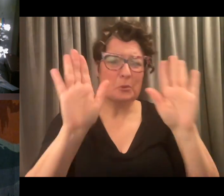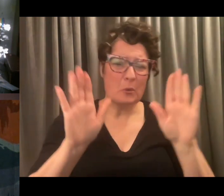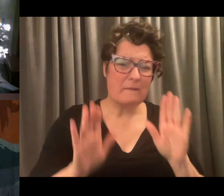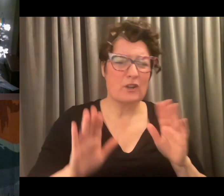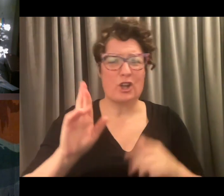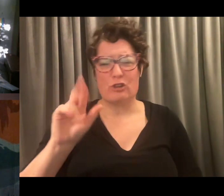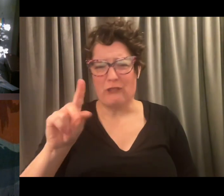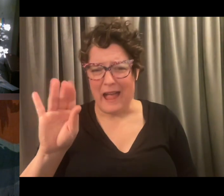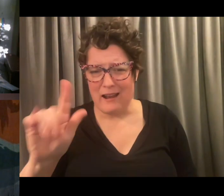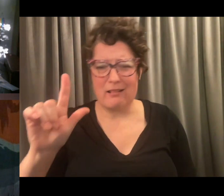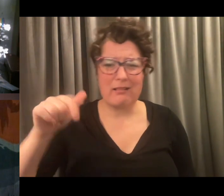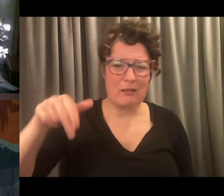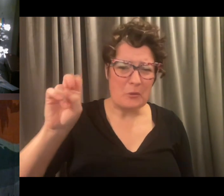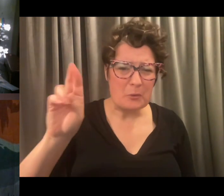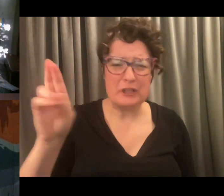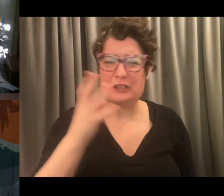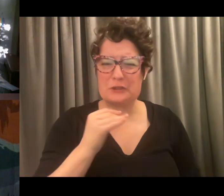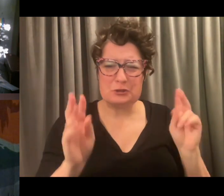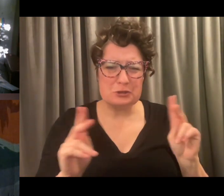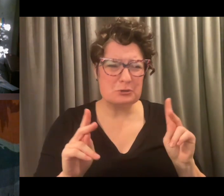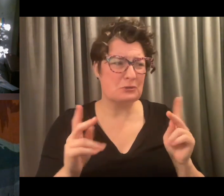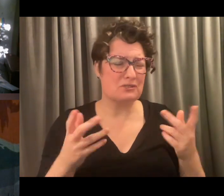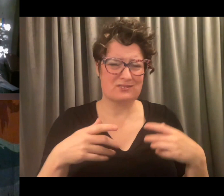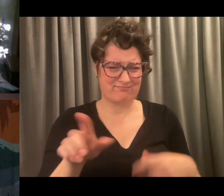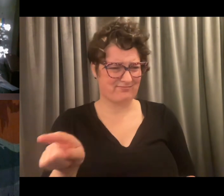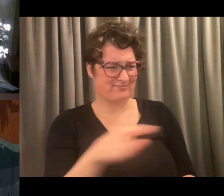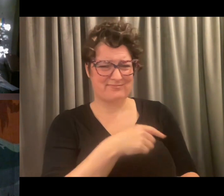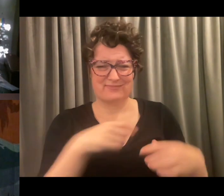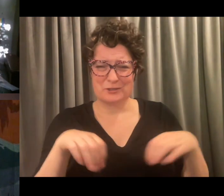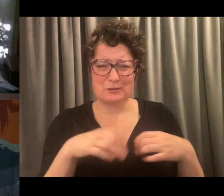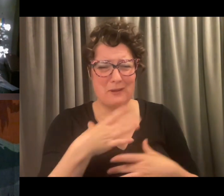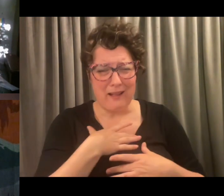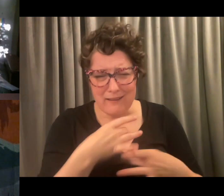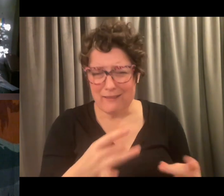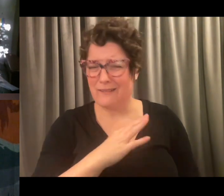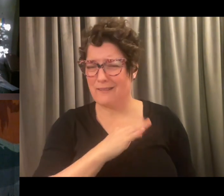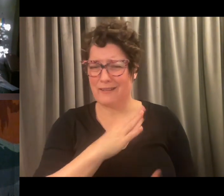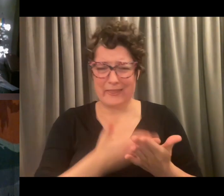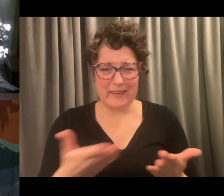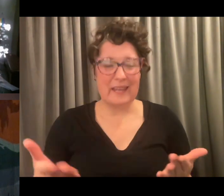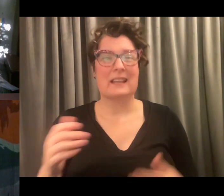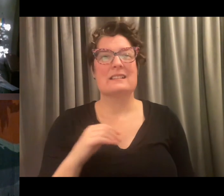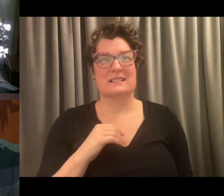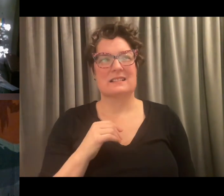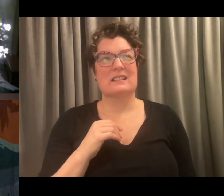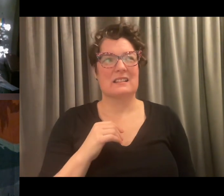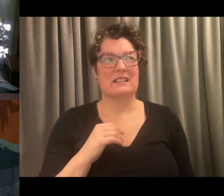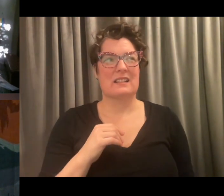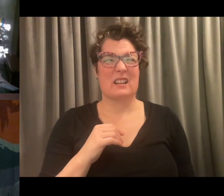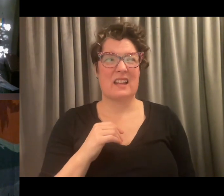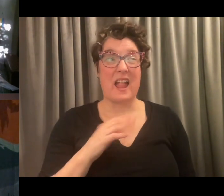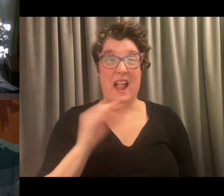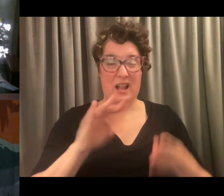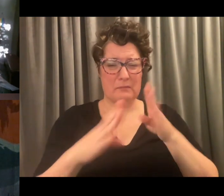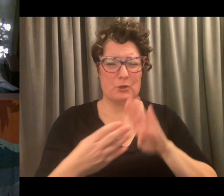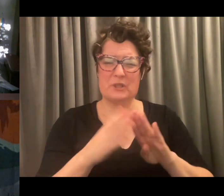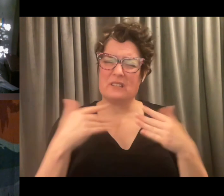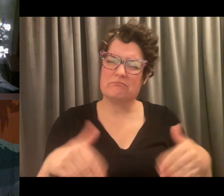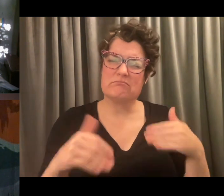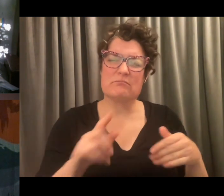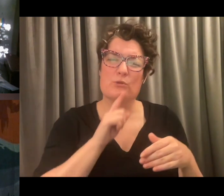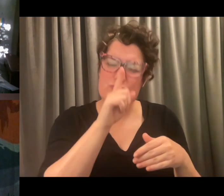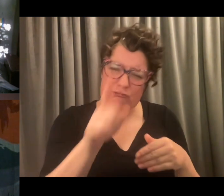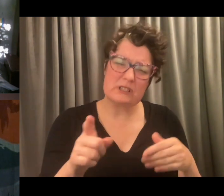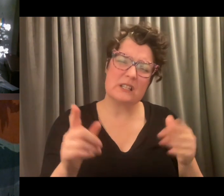things, and so much really thriving, community and it has been, really exciting